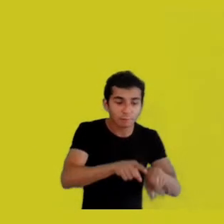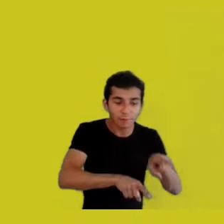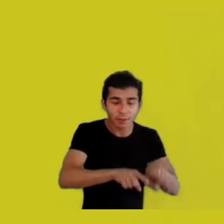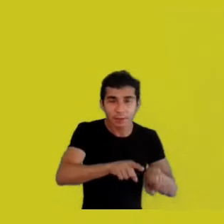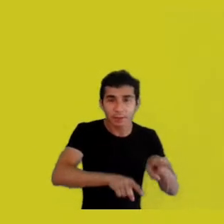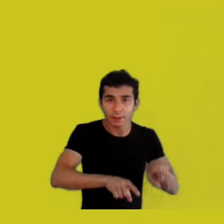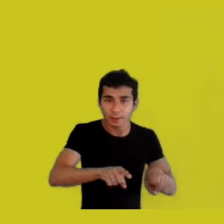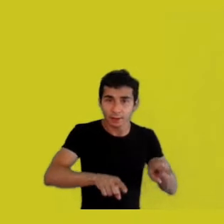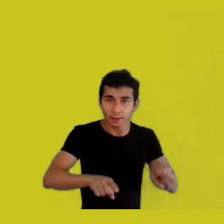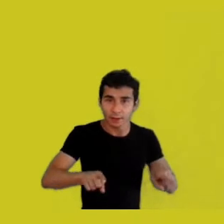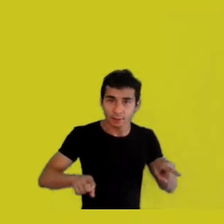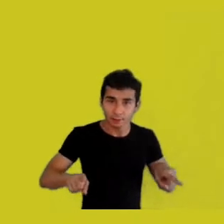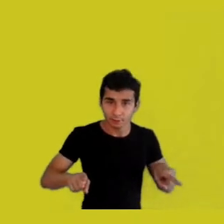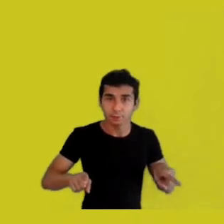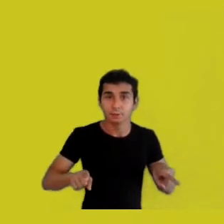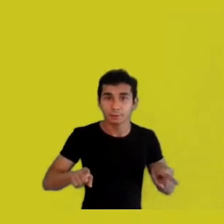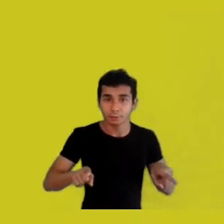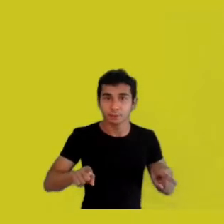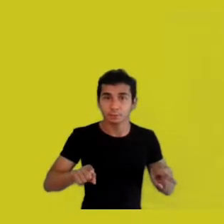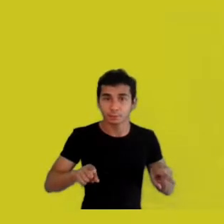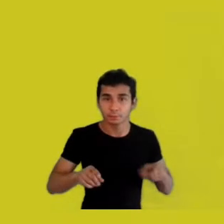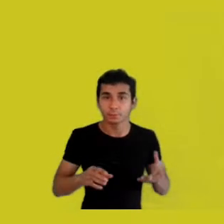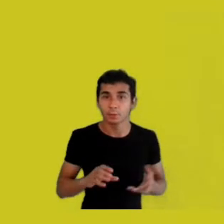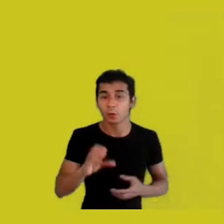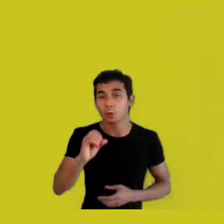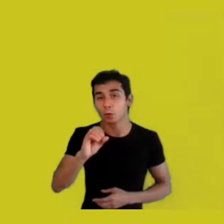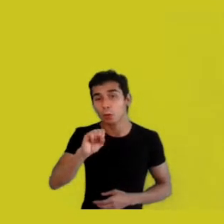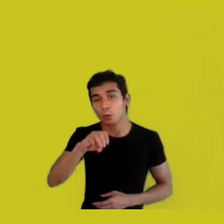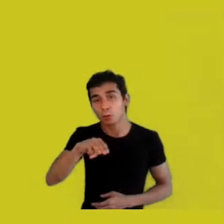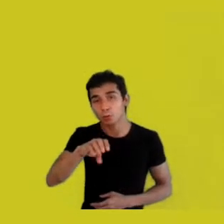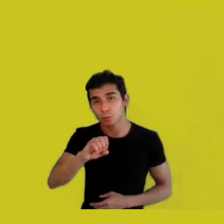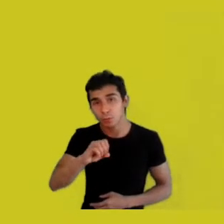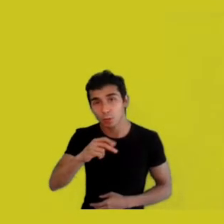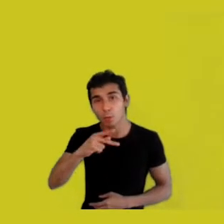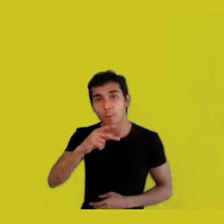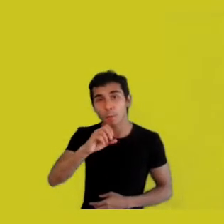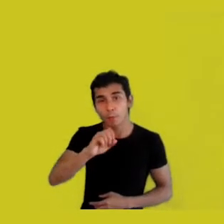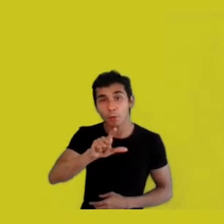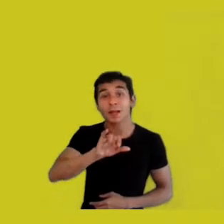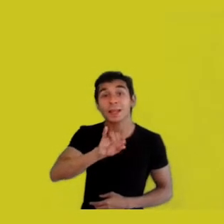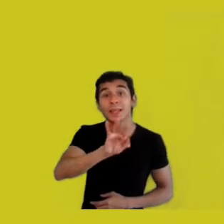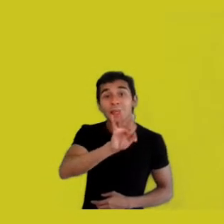and cosmopolitical because it uses other beings, not only humans,